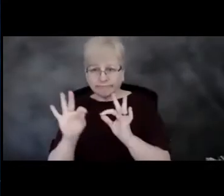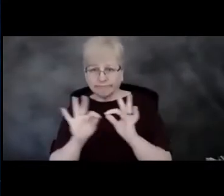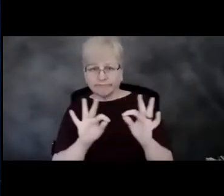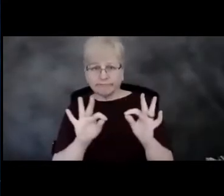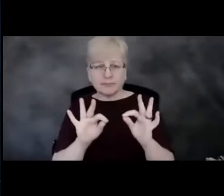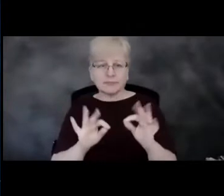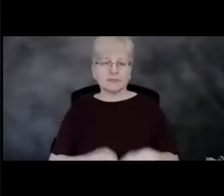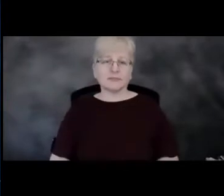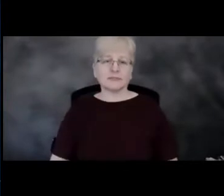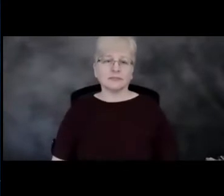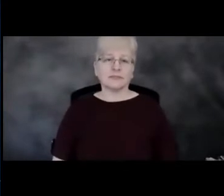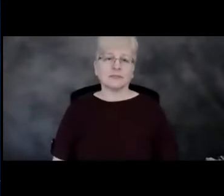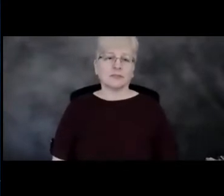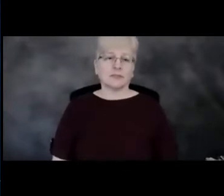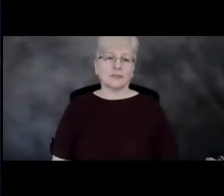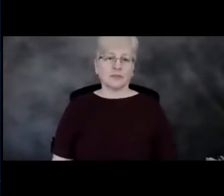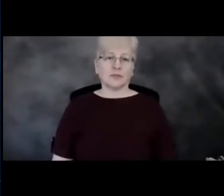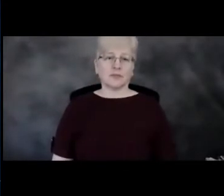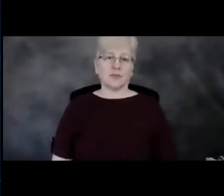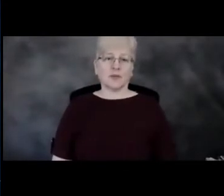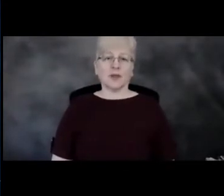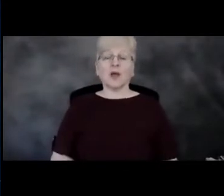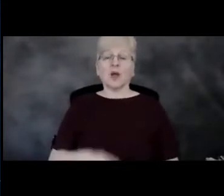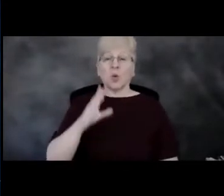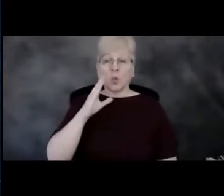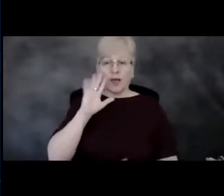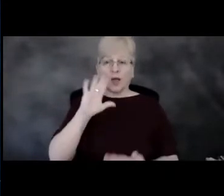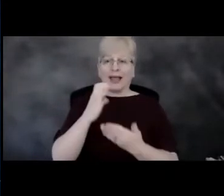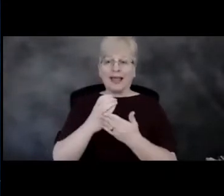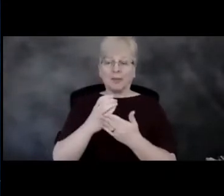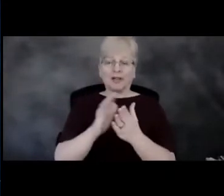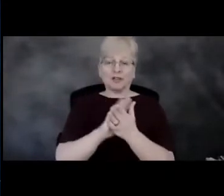sure your images are expanding too full screen. If you loaded up a GIF